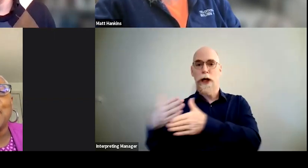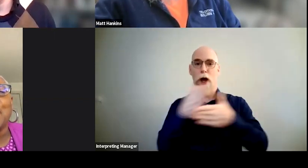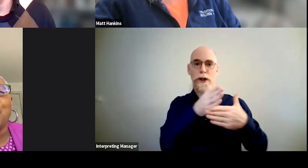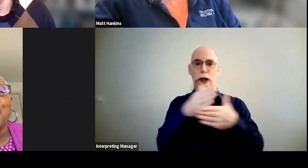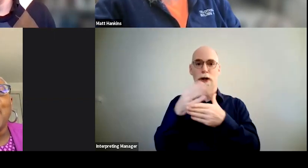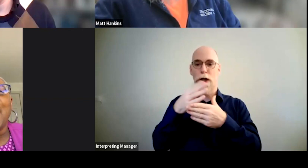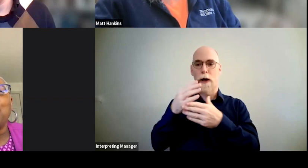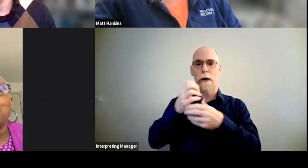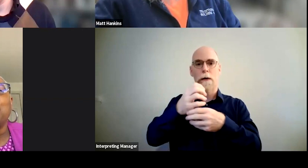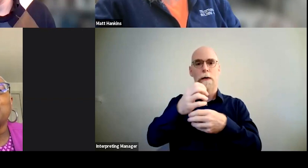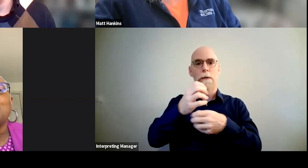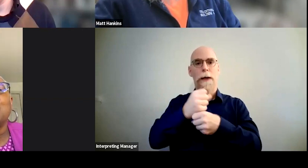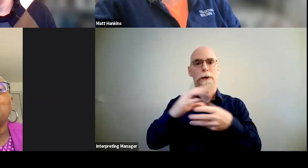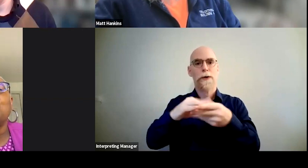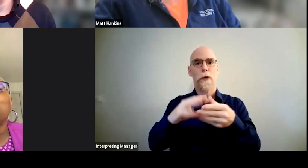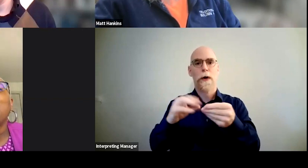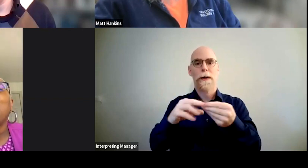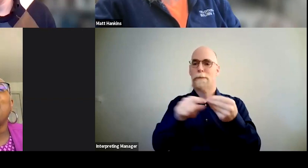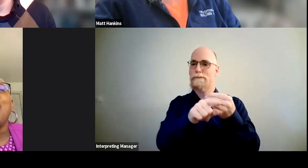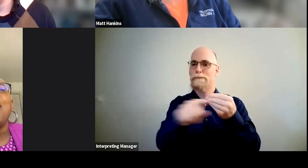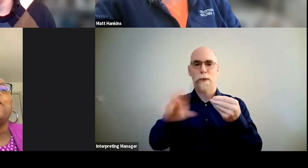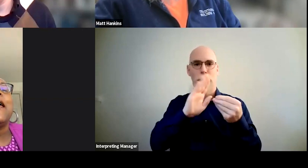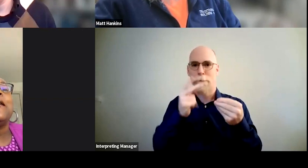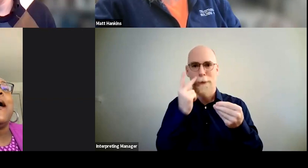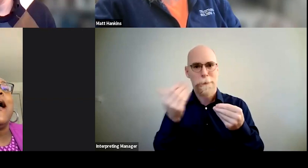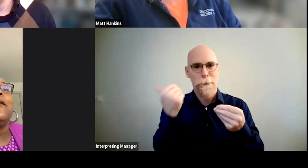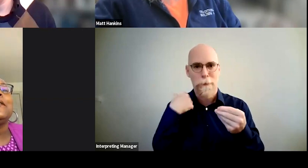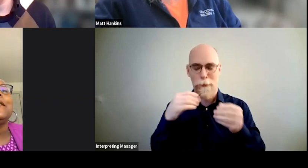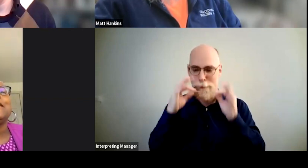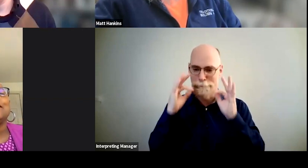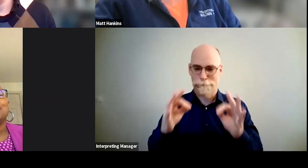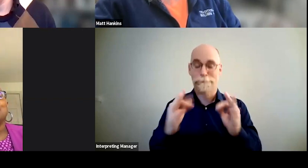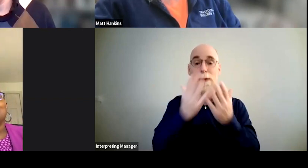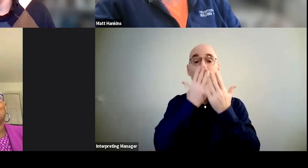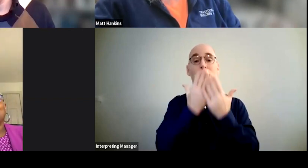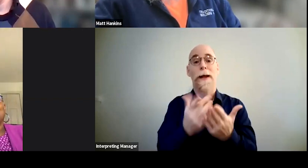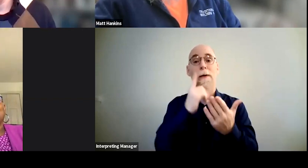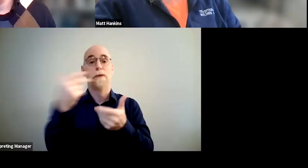being here, and we will see you out and about. Jackson Gilman-Forlini (00:06:28):